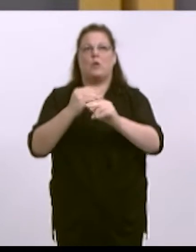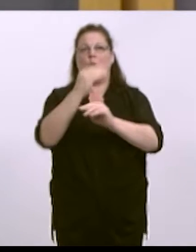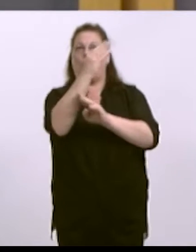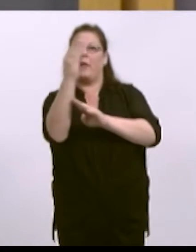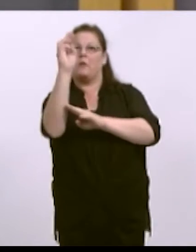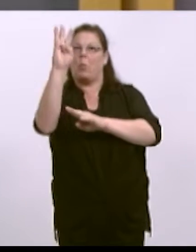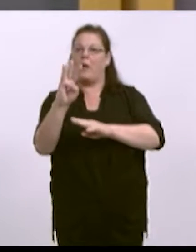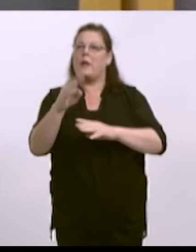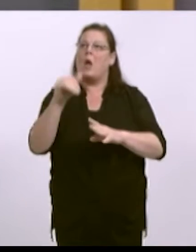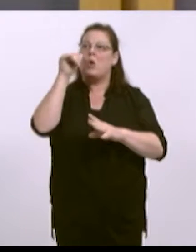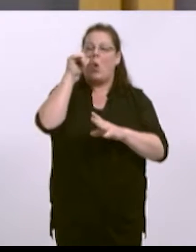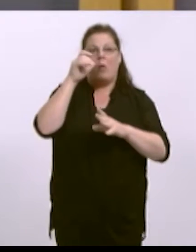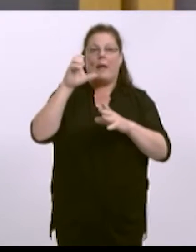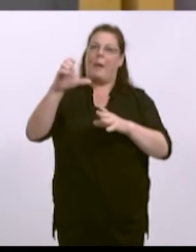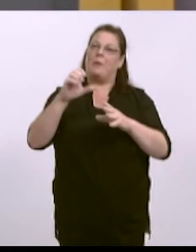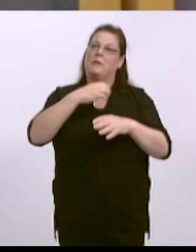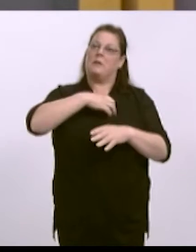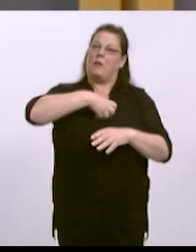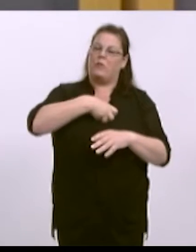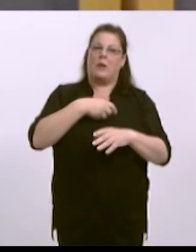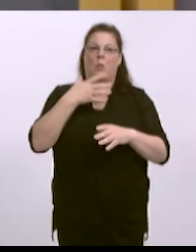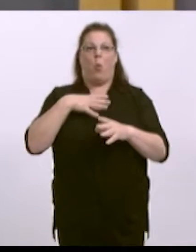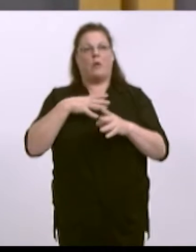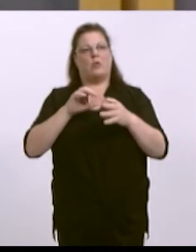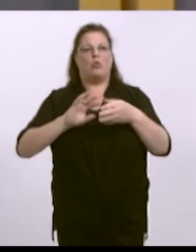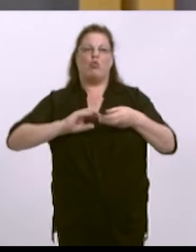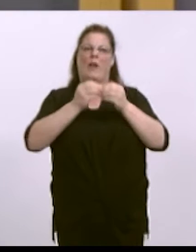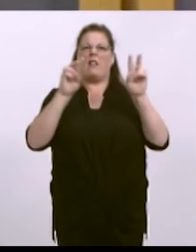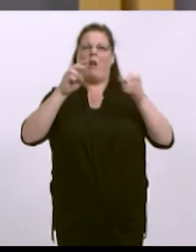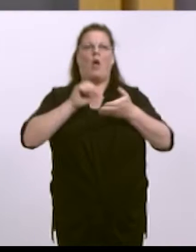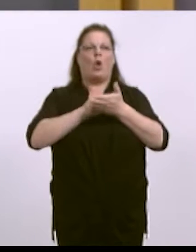and the Cabinet Secretaryís plans to create a culture corridor across the A55, which includes